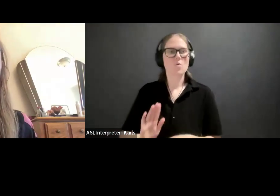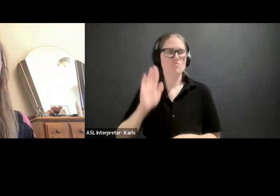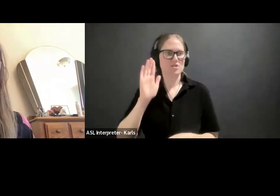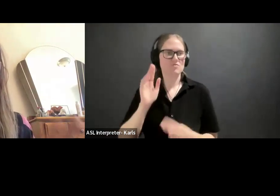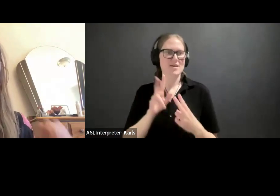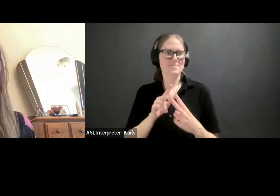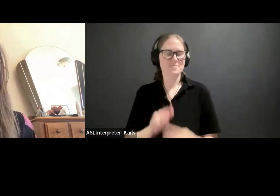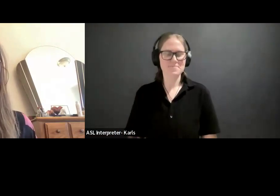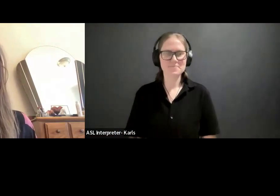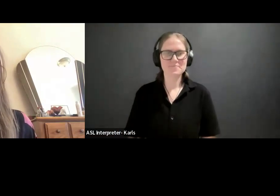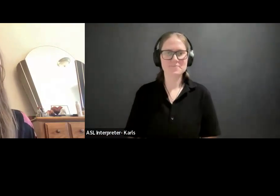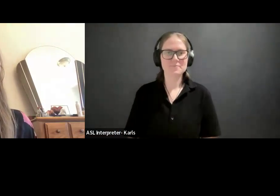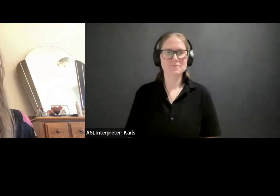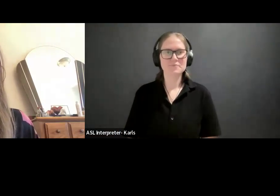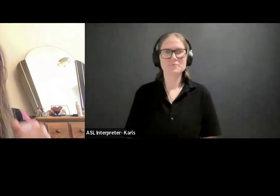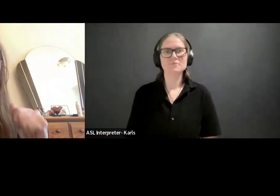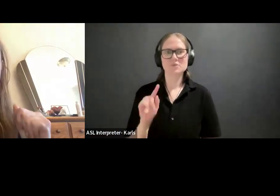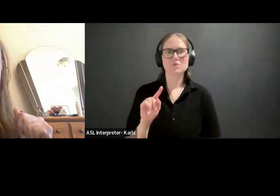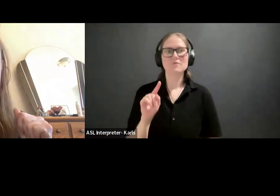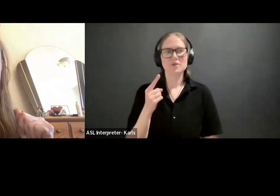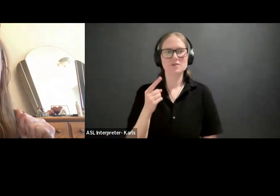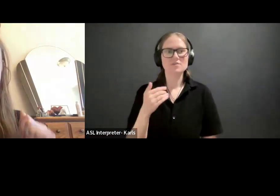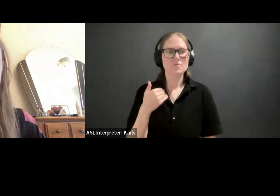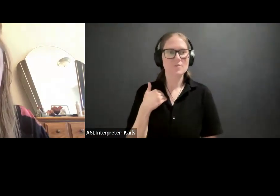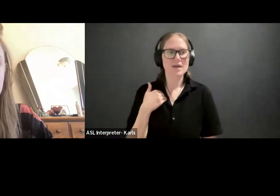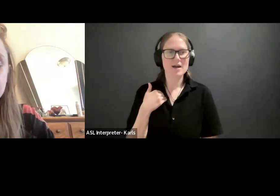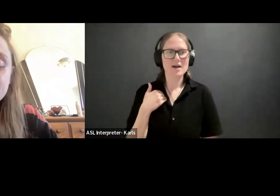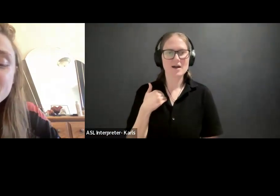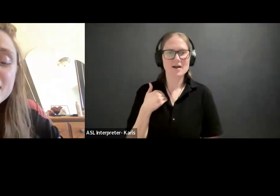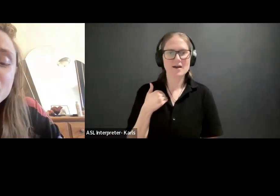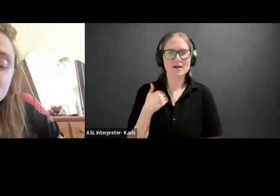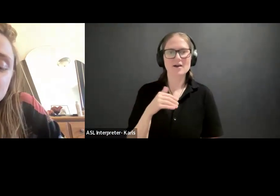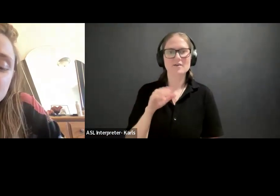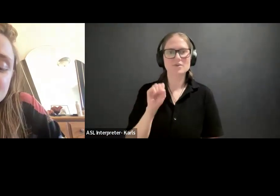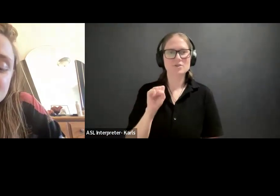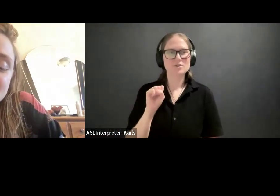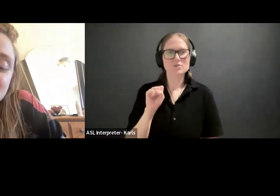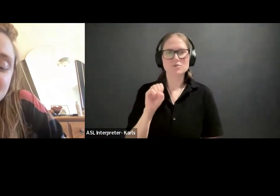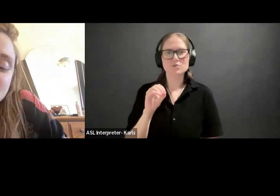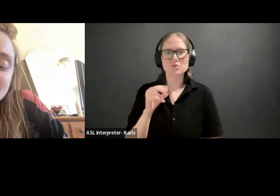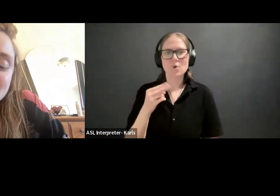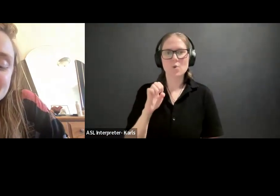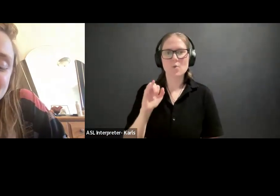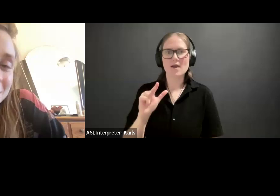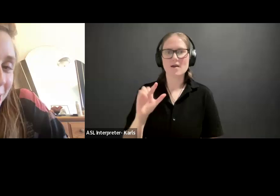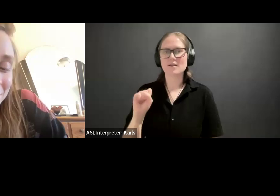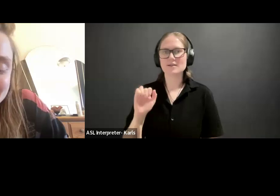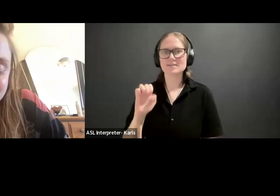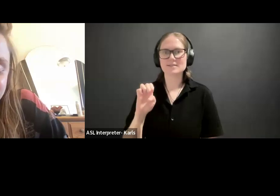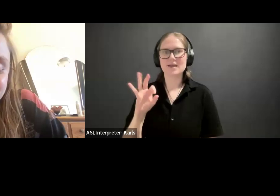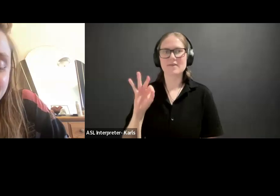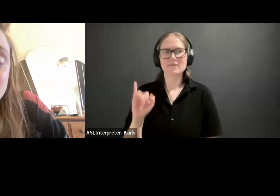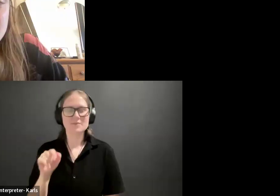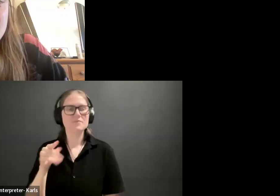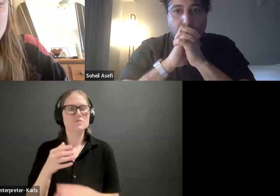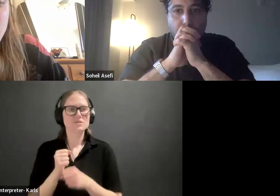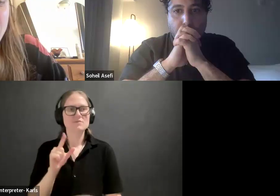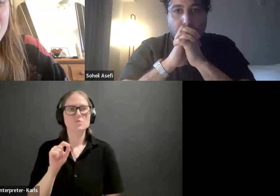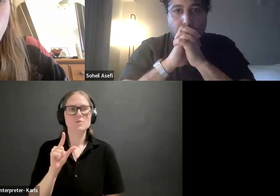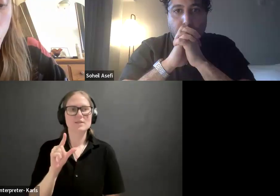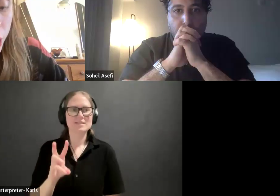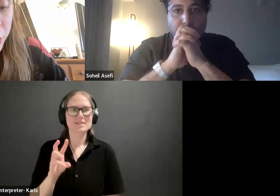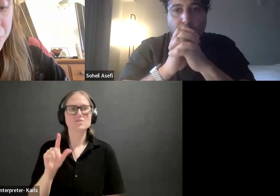So, first up, um, we have Sohail Asahi, who is receiving the 2026-2027 CLAGS Research Archive Award.